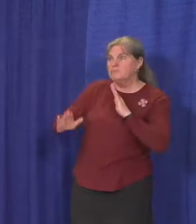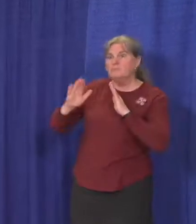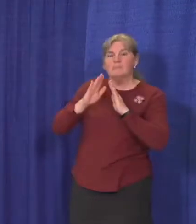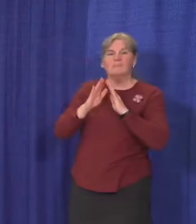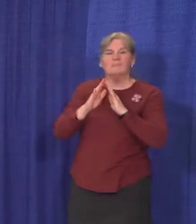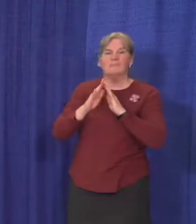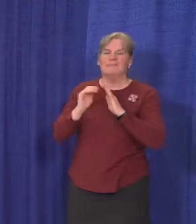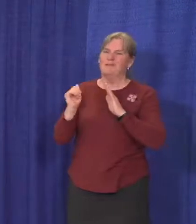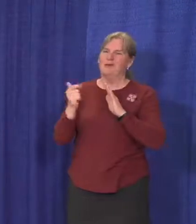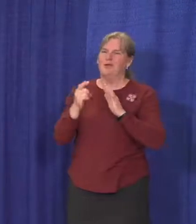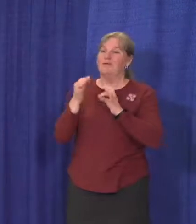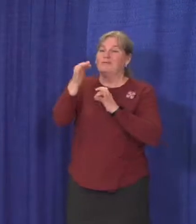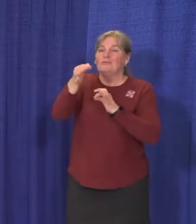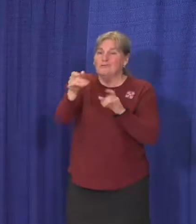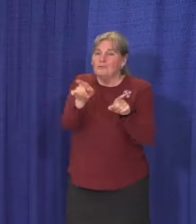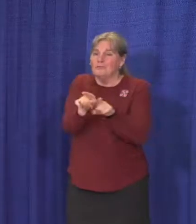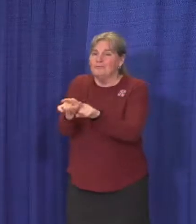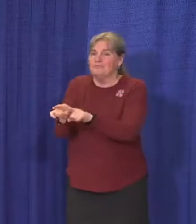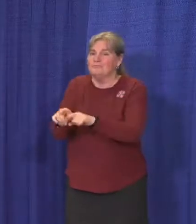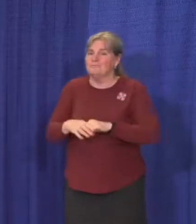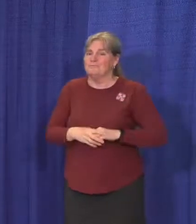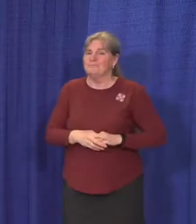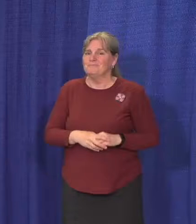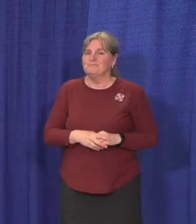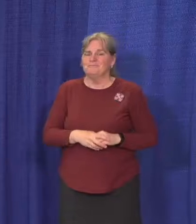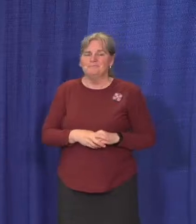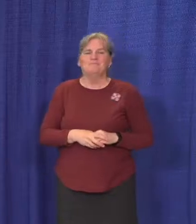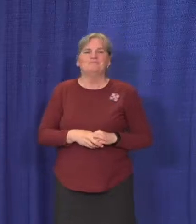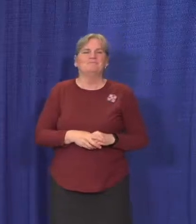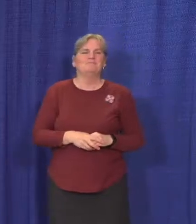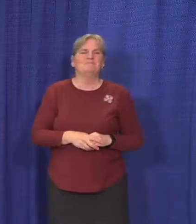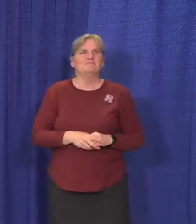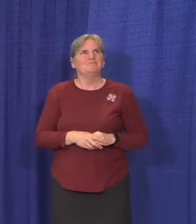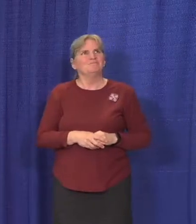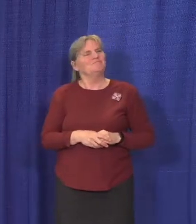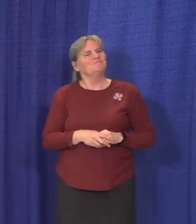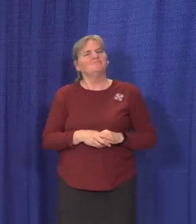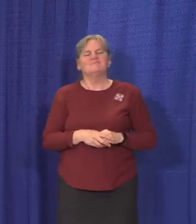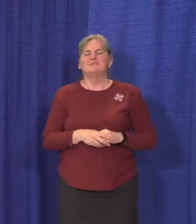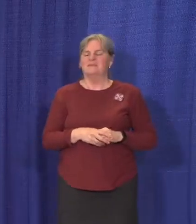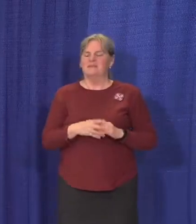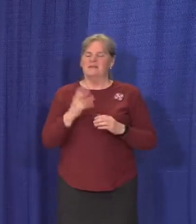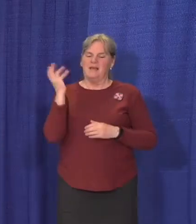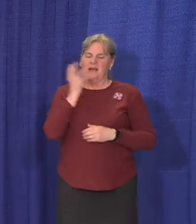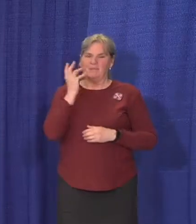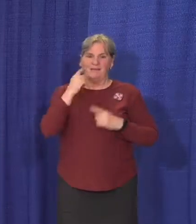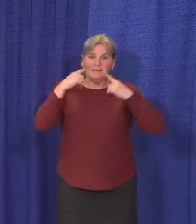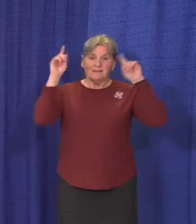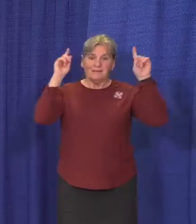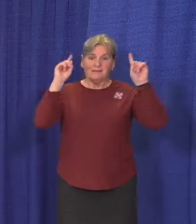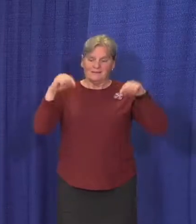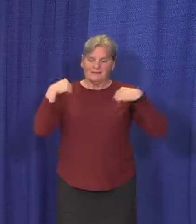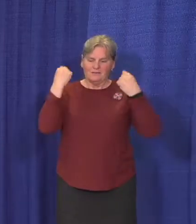Community and your future. We've had amazing success in